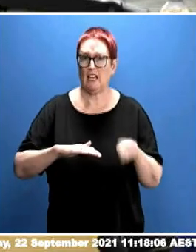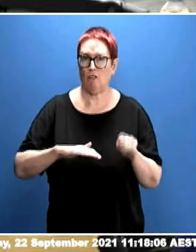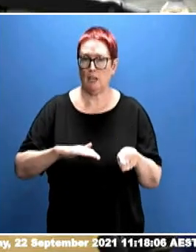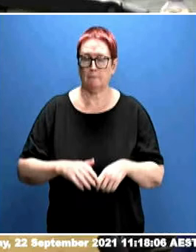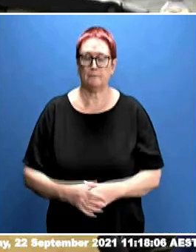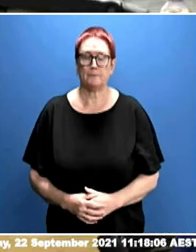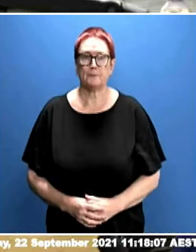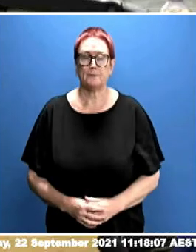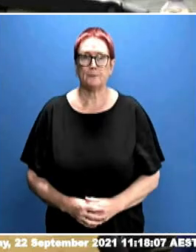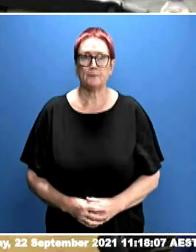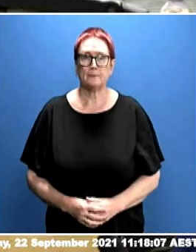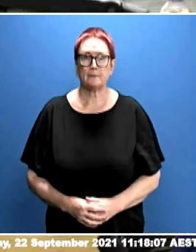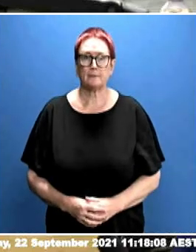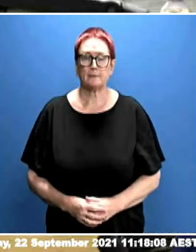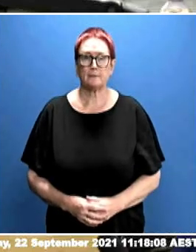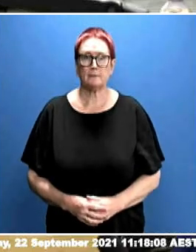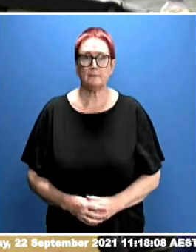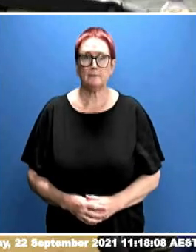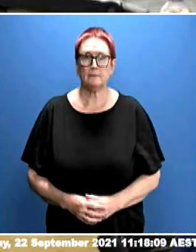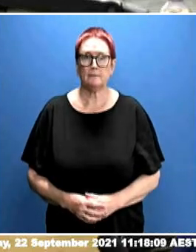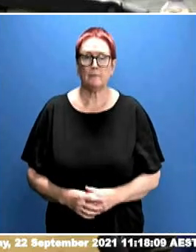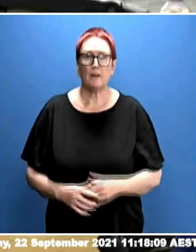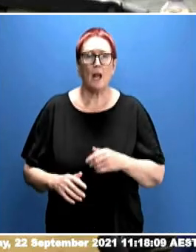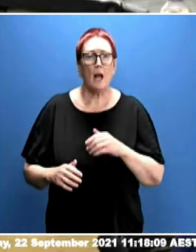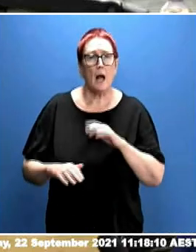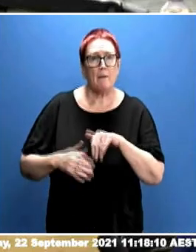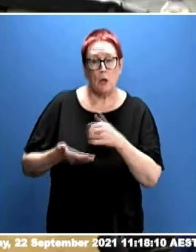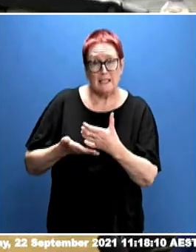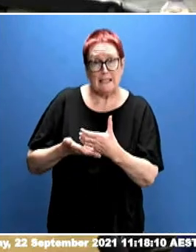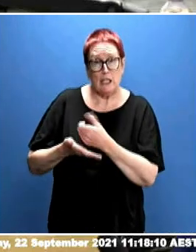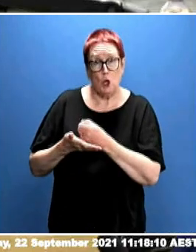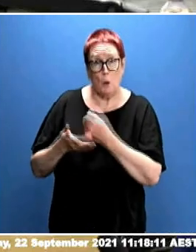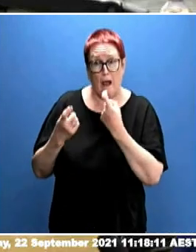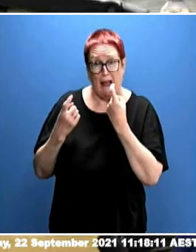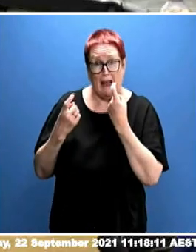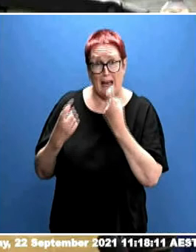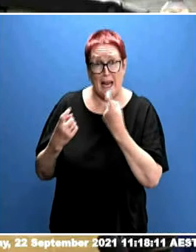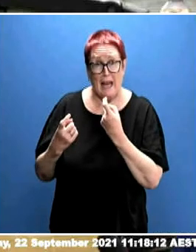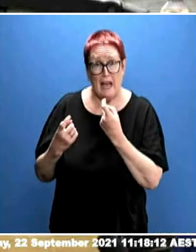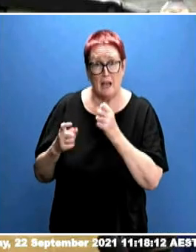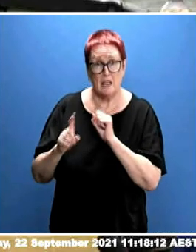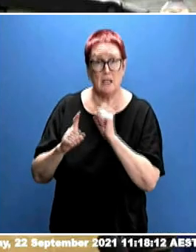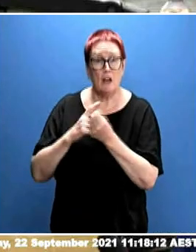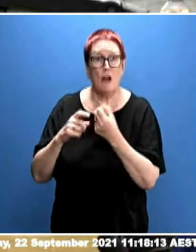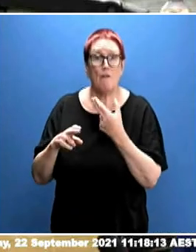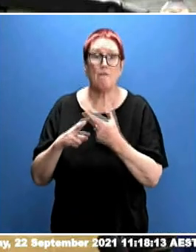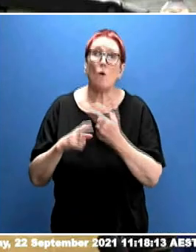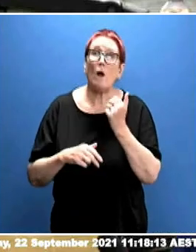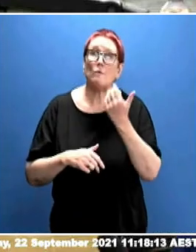hearing, which is on Secure Care settings for First Nations children in out-of-home care.